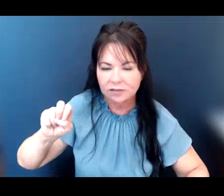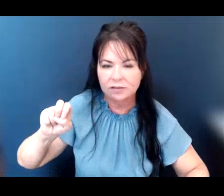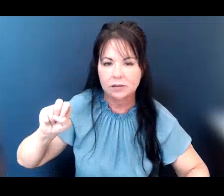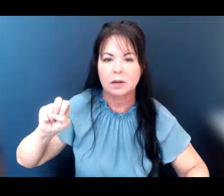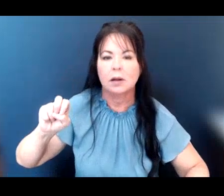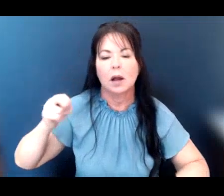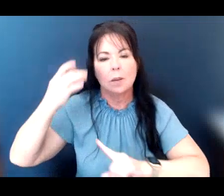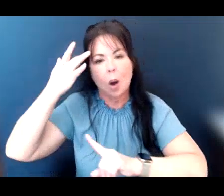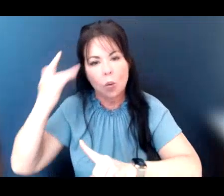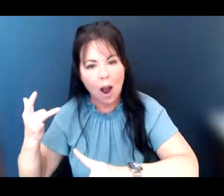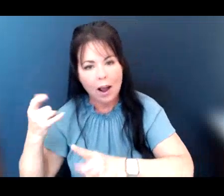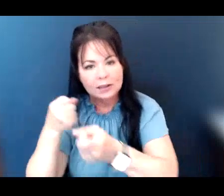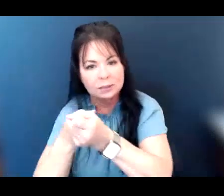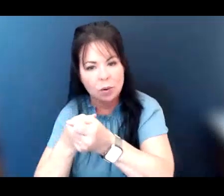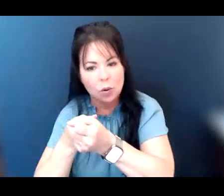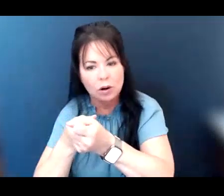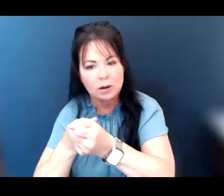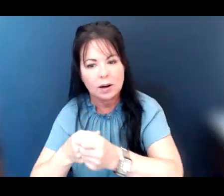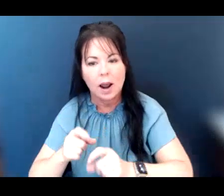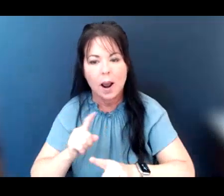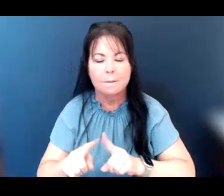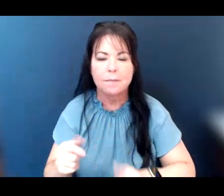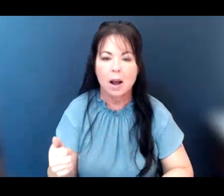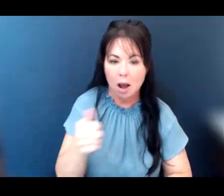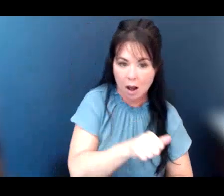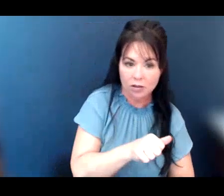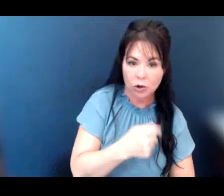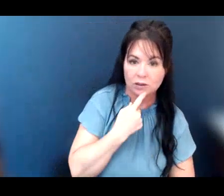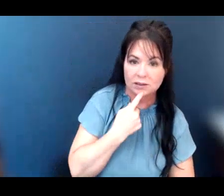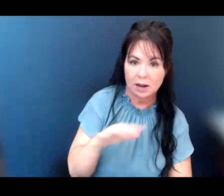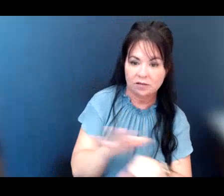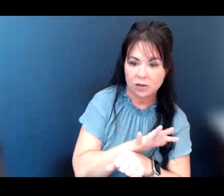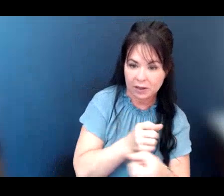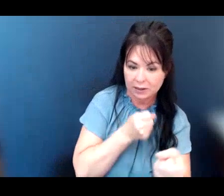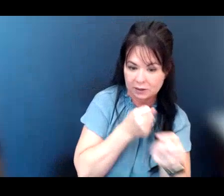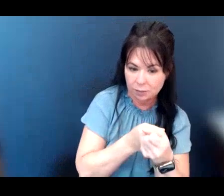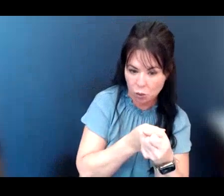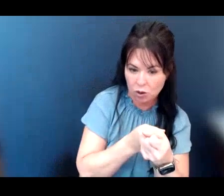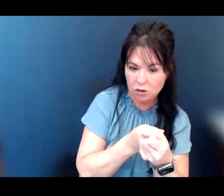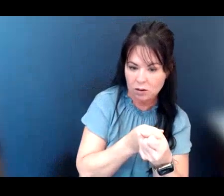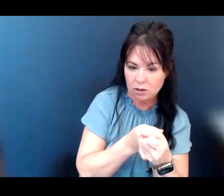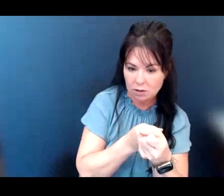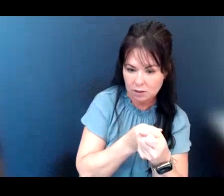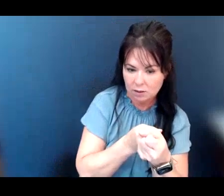Whereby another vendor might say they fully support and provide some fairly stock answer